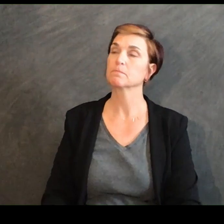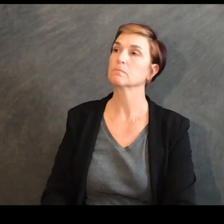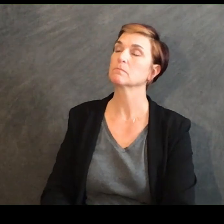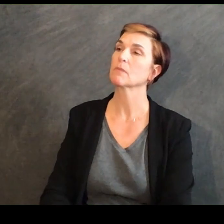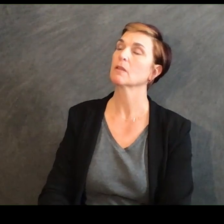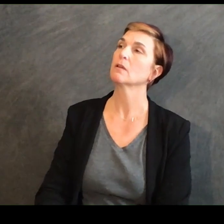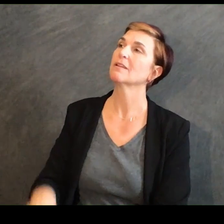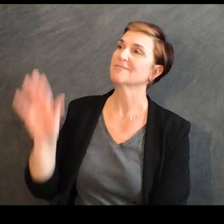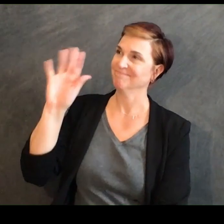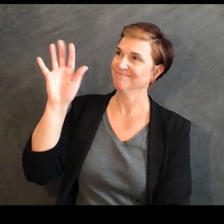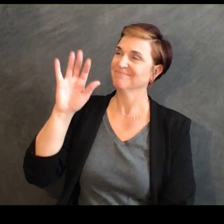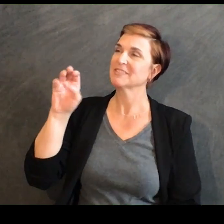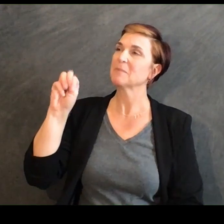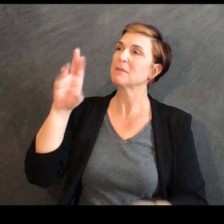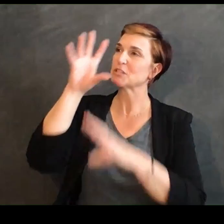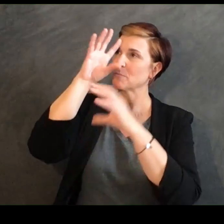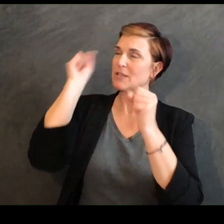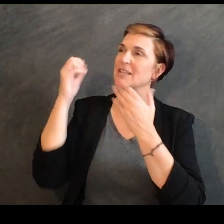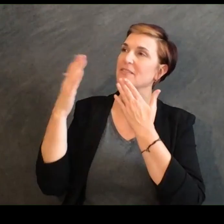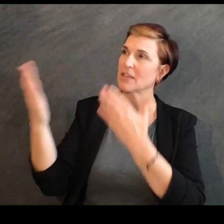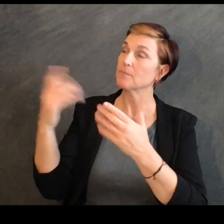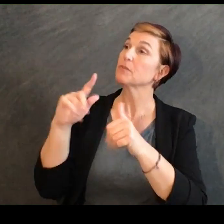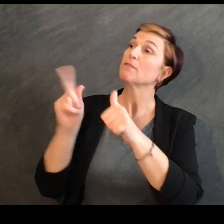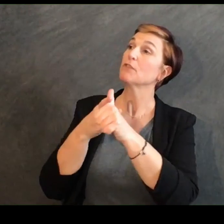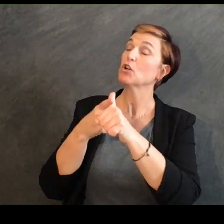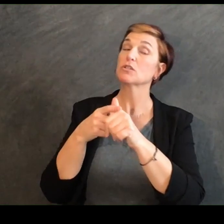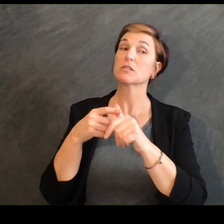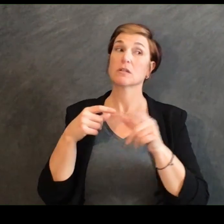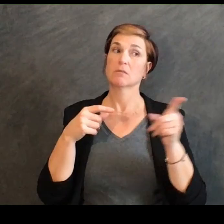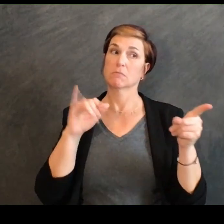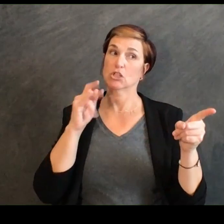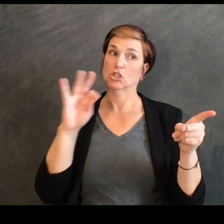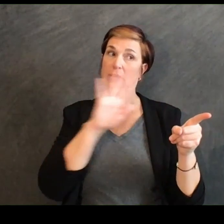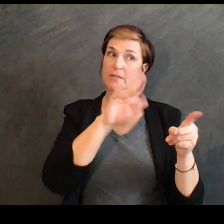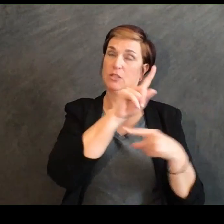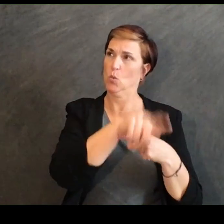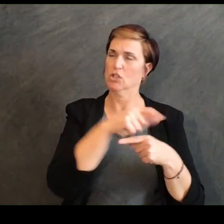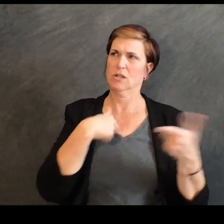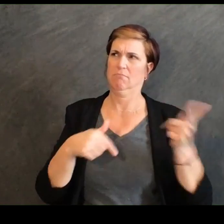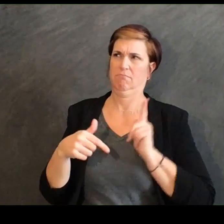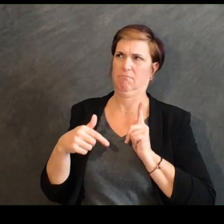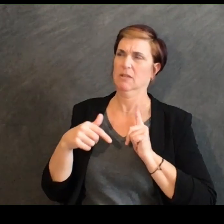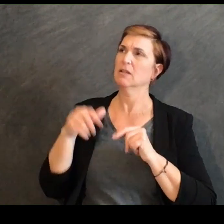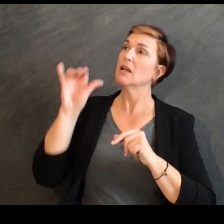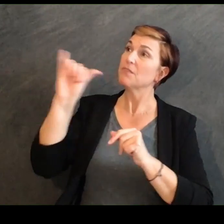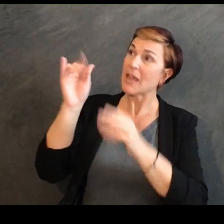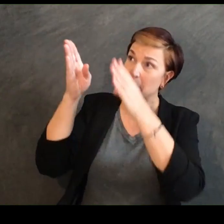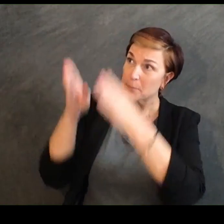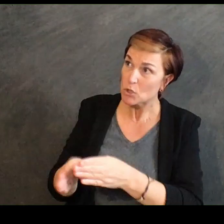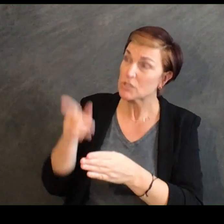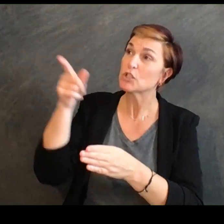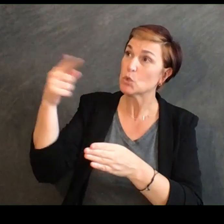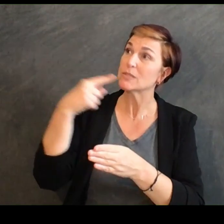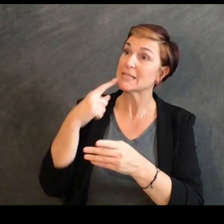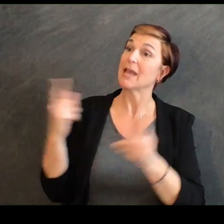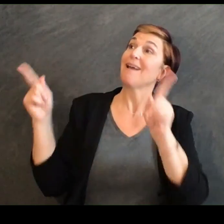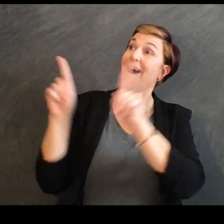president thank you I want to first follow up on Jeff's question because the person you were standing next to whether you know who he is or not tested